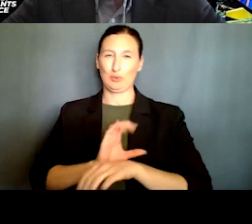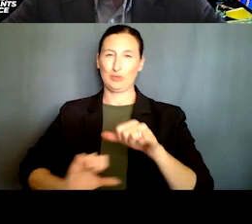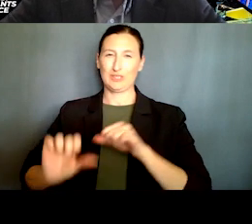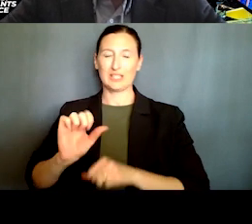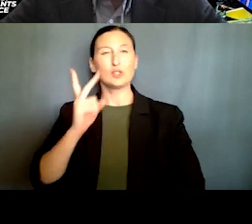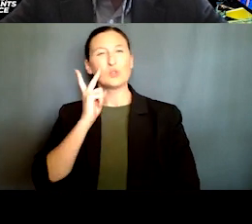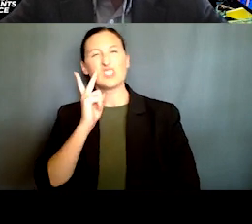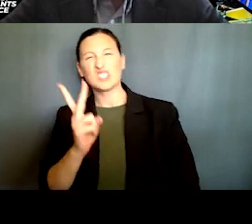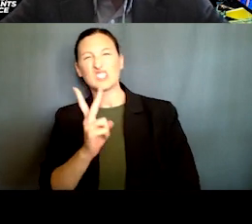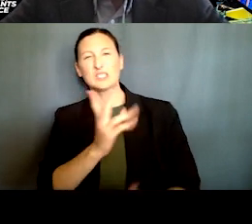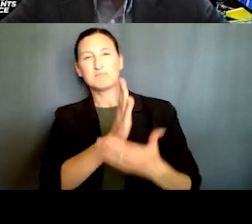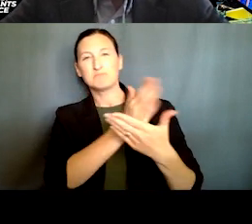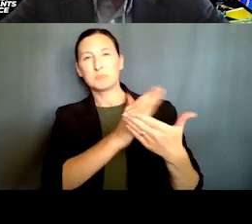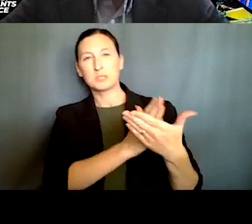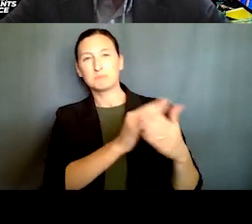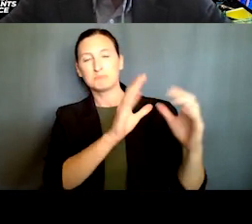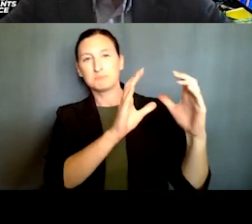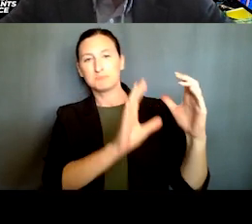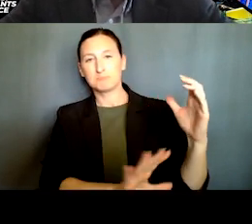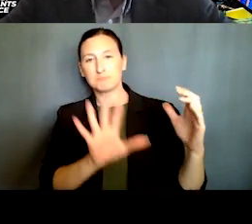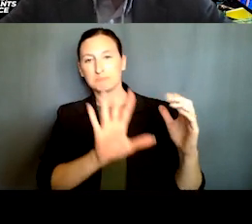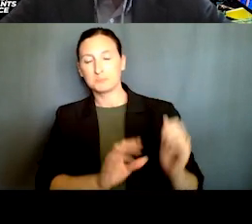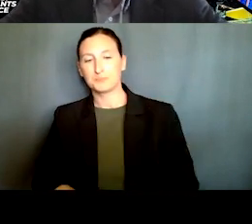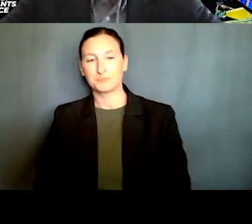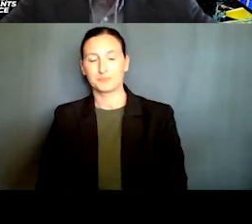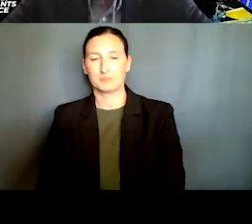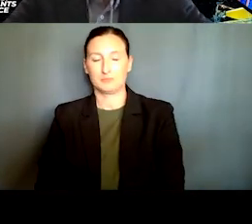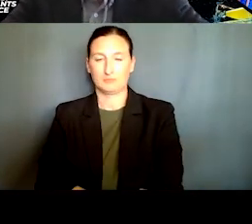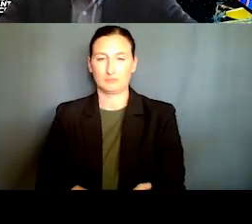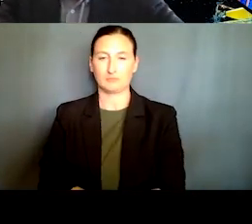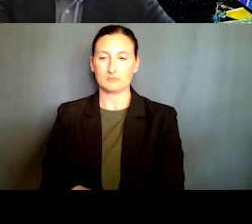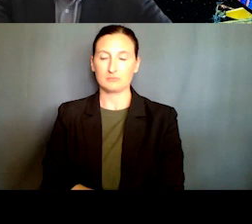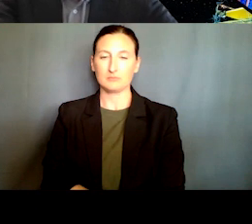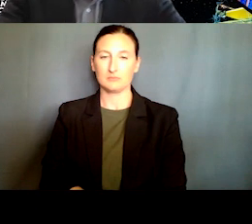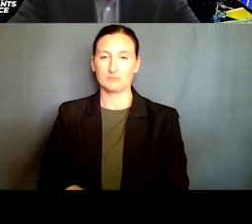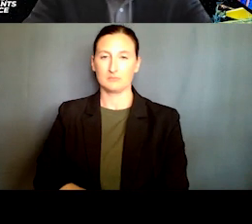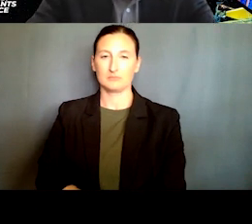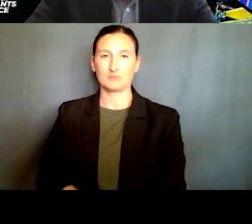You can see that how much individual investigators